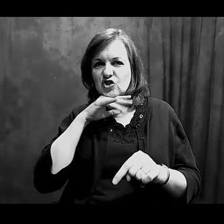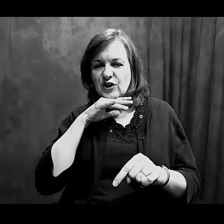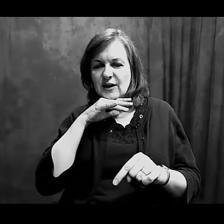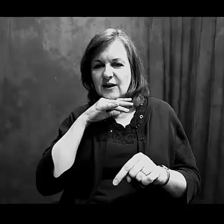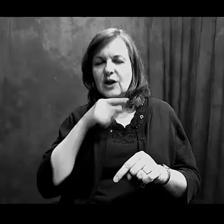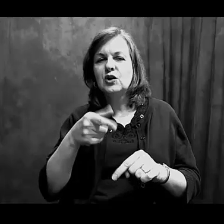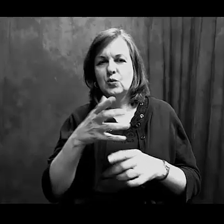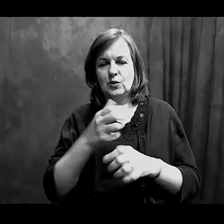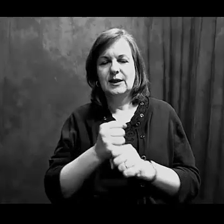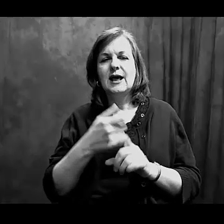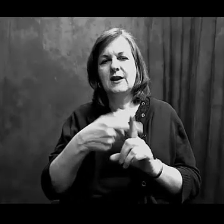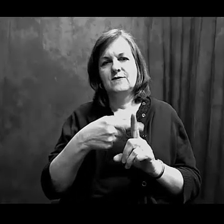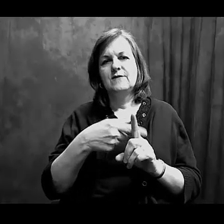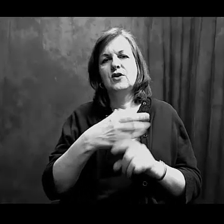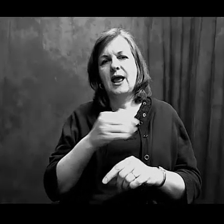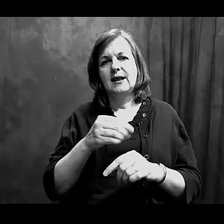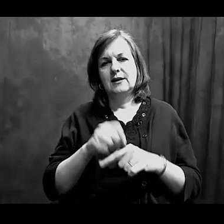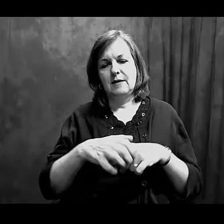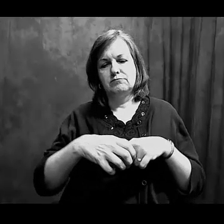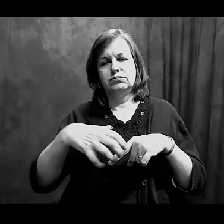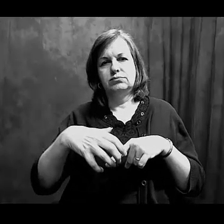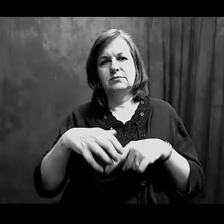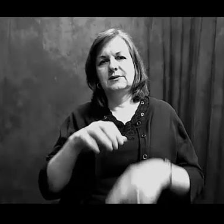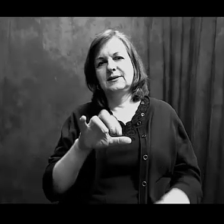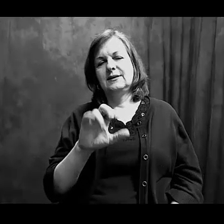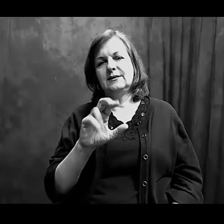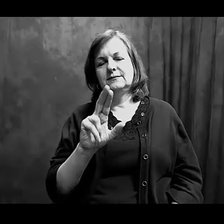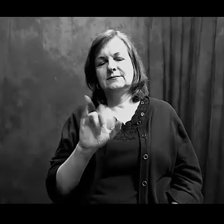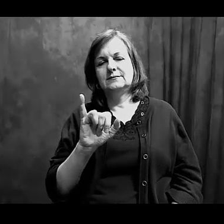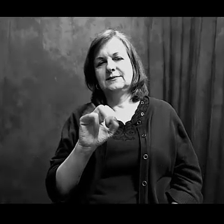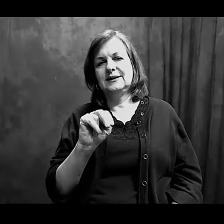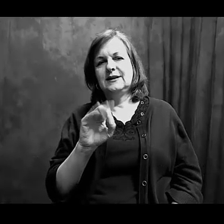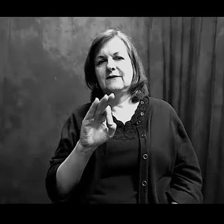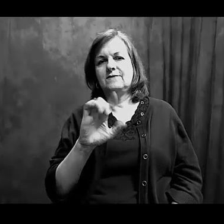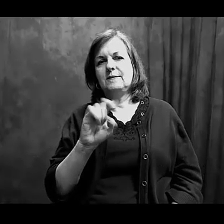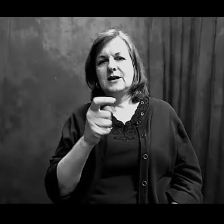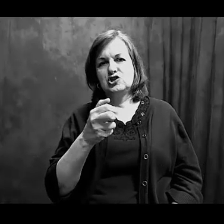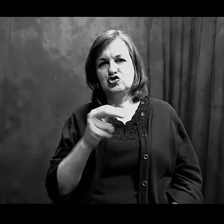you're gonna get a fever and you're gonna get information - they are all the same